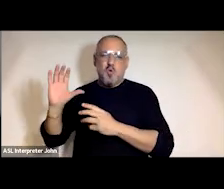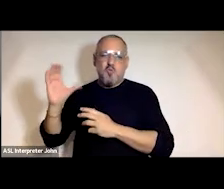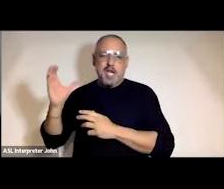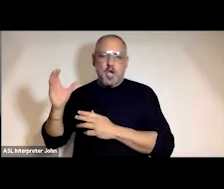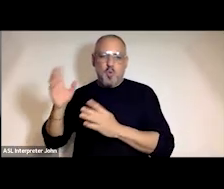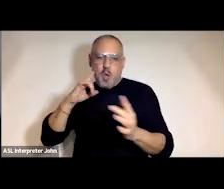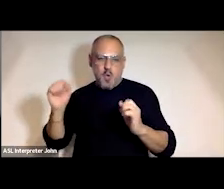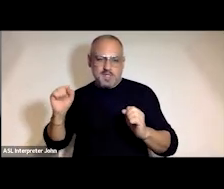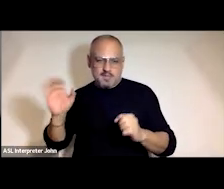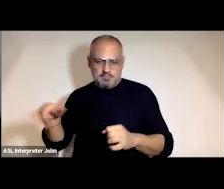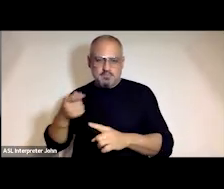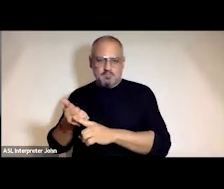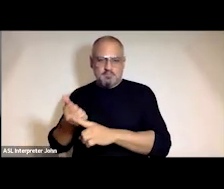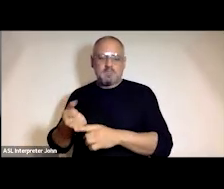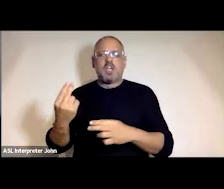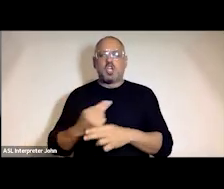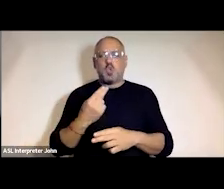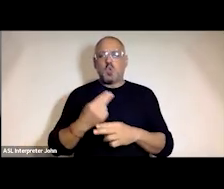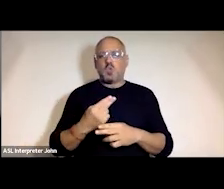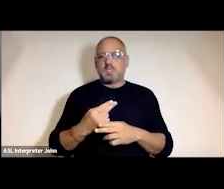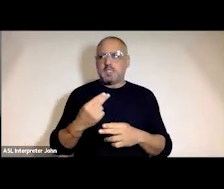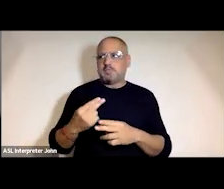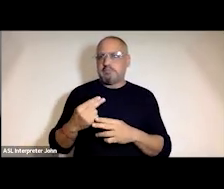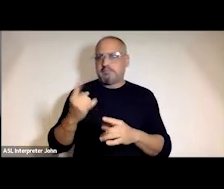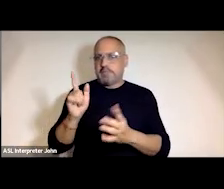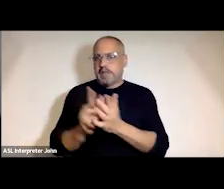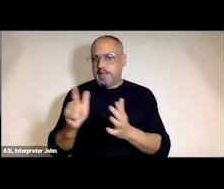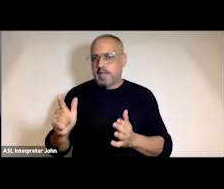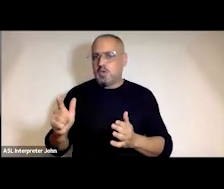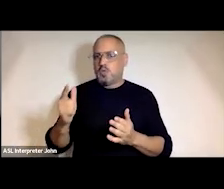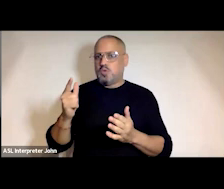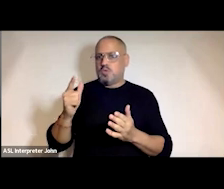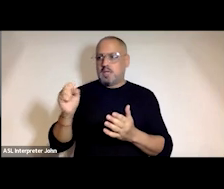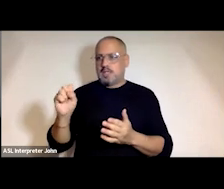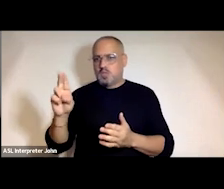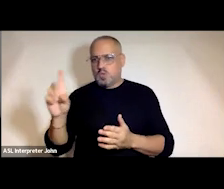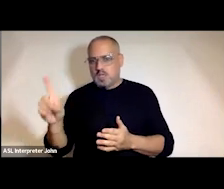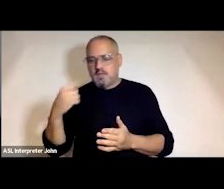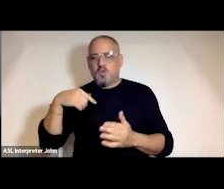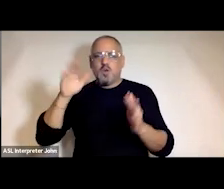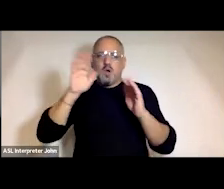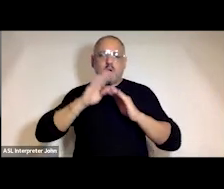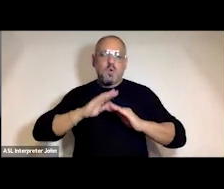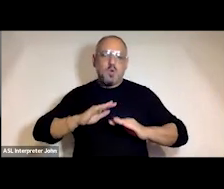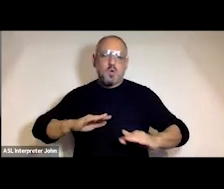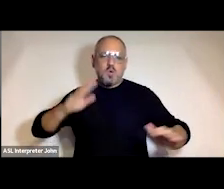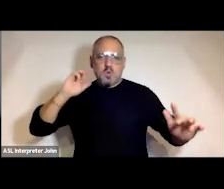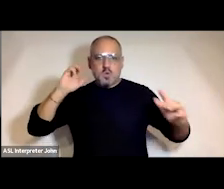So he was using illicit substances to quiet the auditory hallucinations he was experiencing,